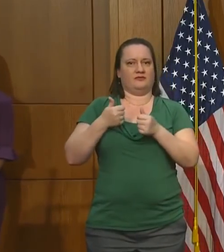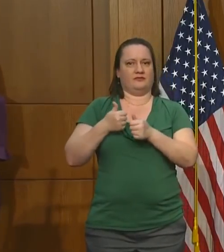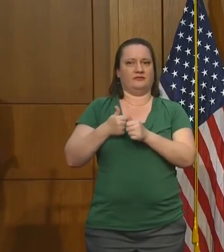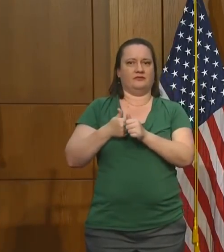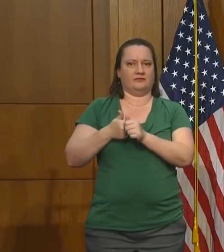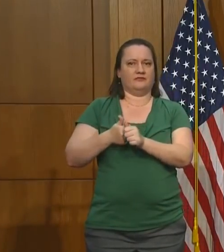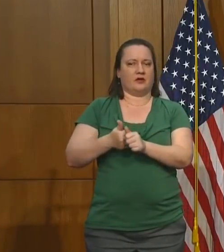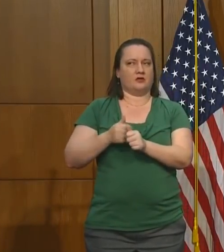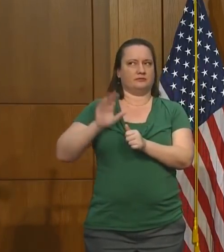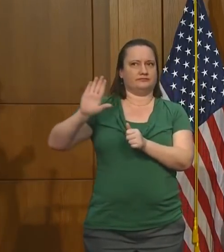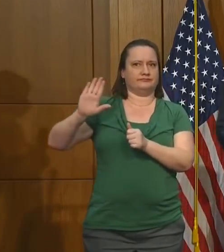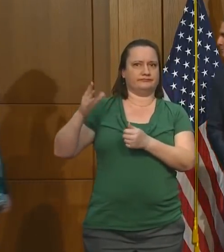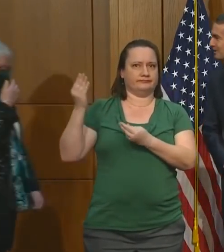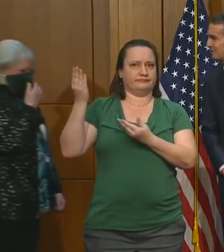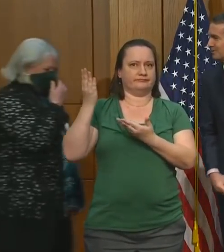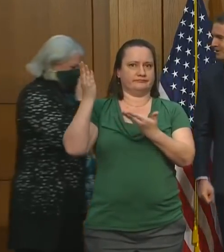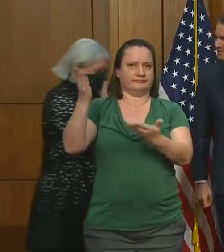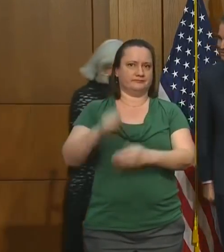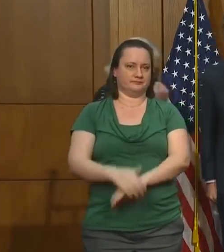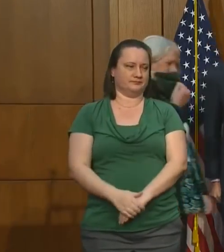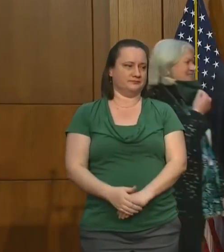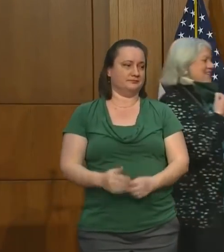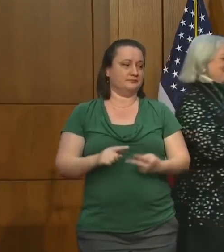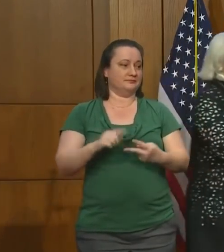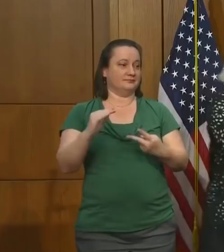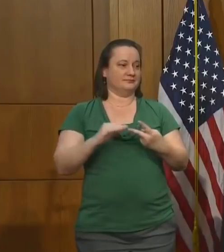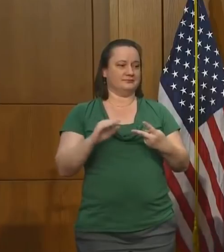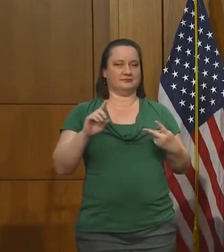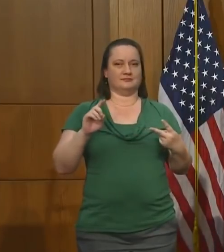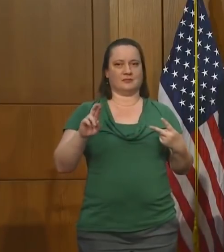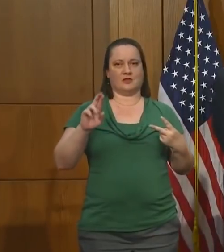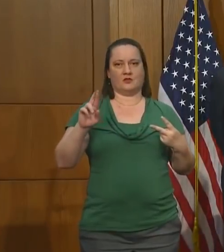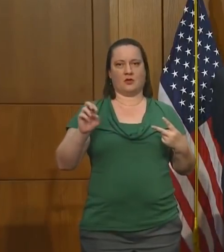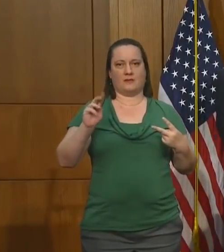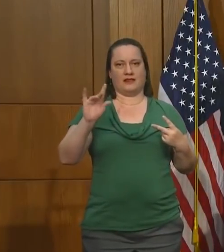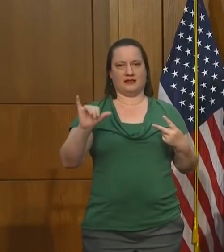GUIDELINES IF THAT WE'VE BEEN